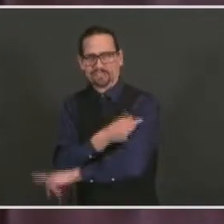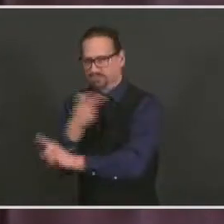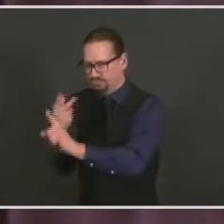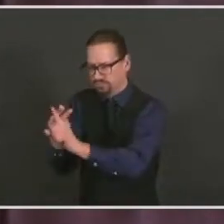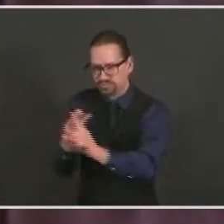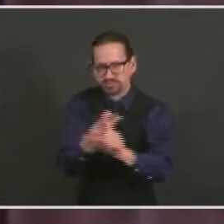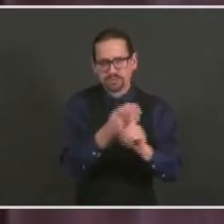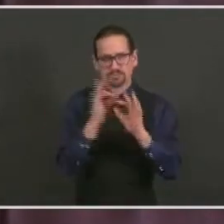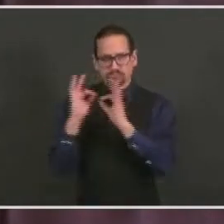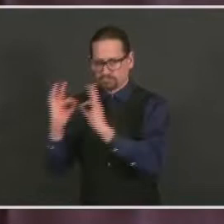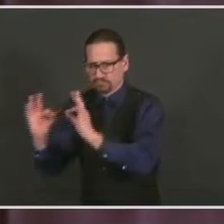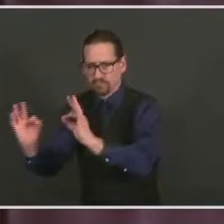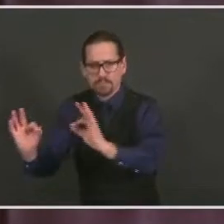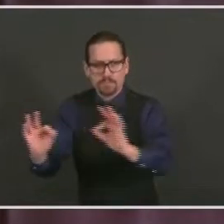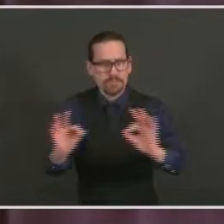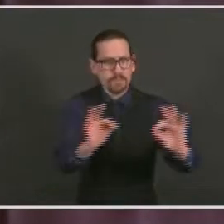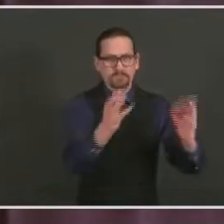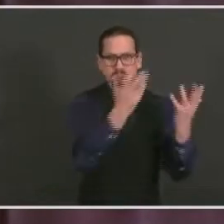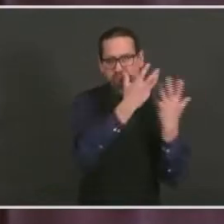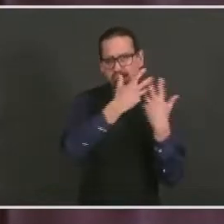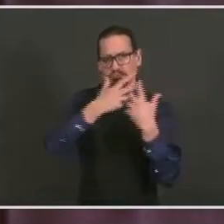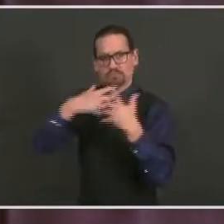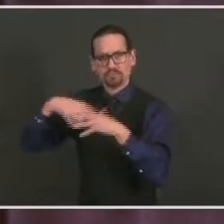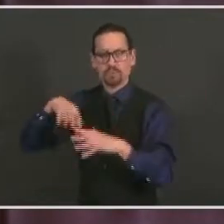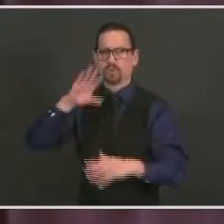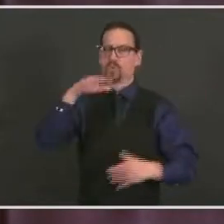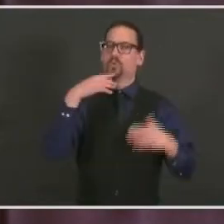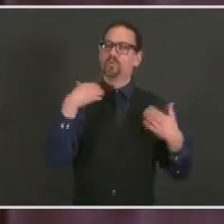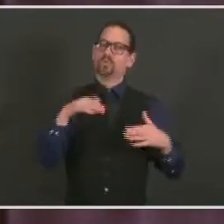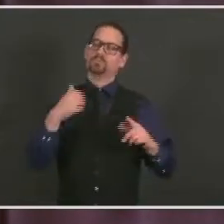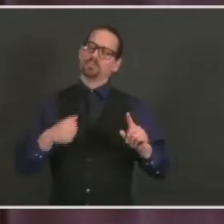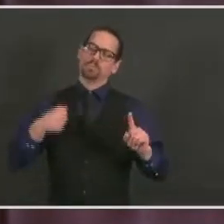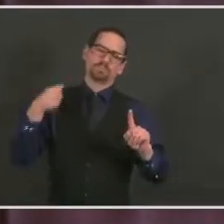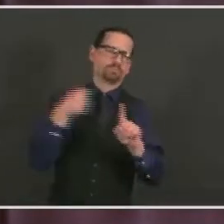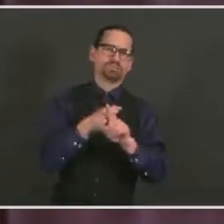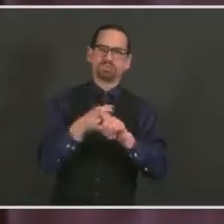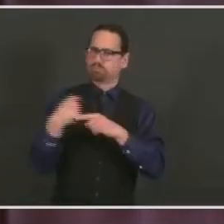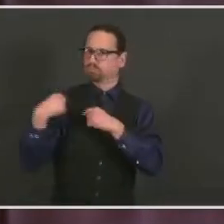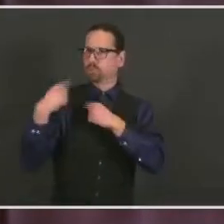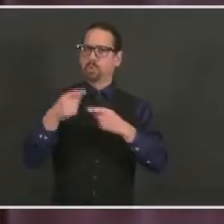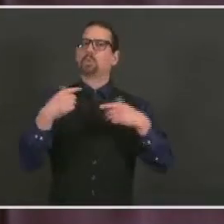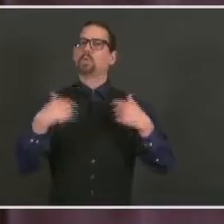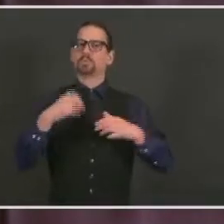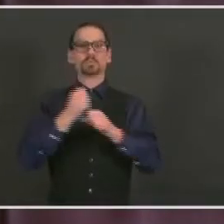MINIMIZE WASTE OF ANY VACCINE AND WE'RE GOING TO MAKE SURE THAT THE INDIVIDUALS THAT ARE HIGHEST RISK GET ACCESS TO IT